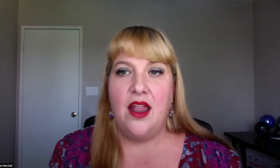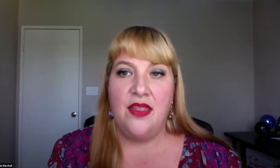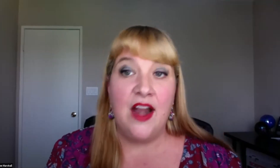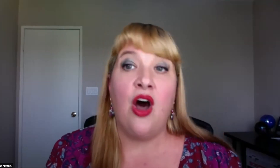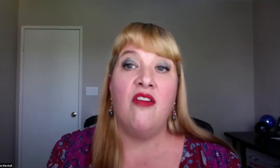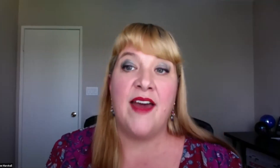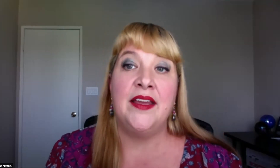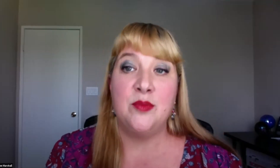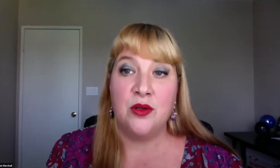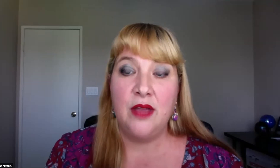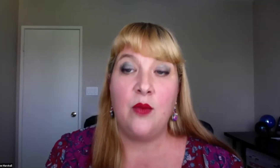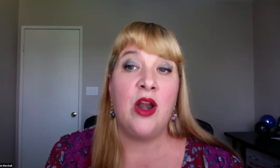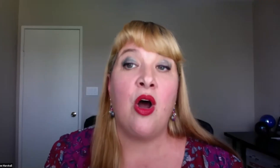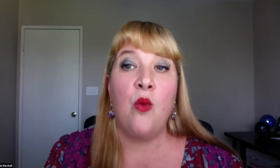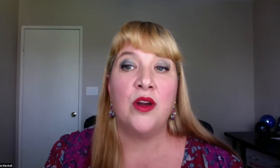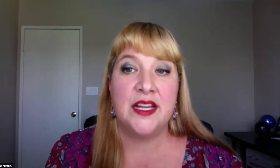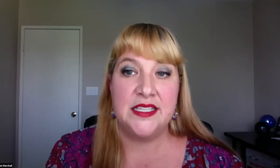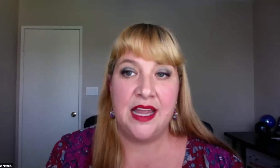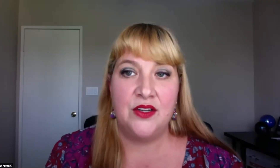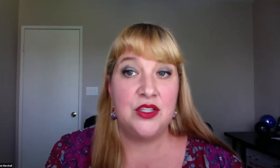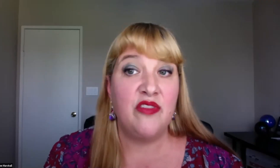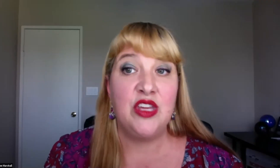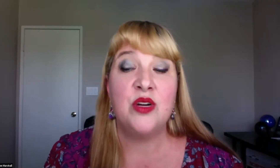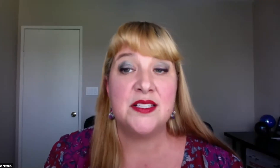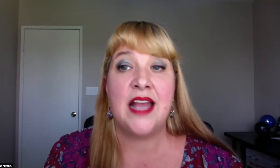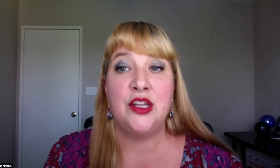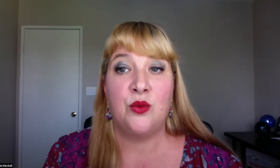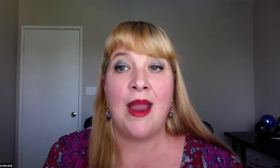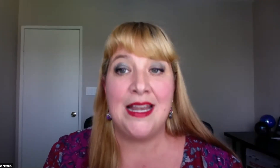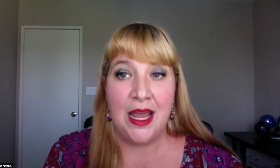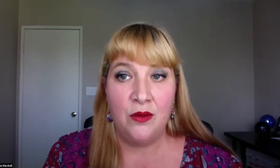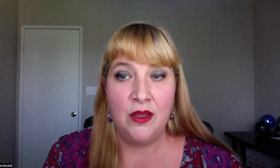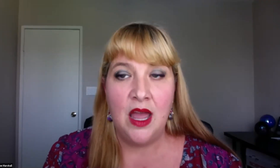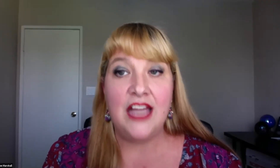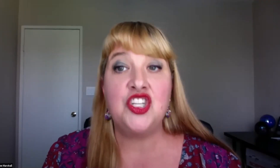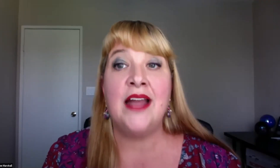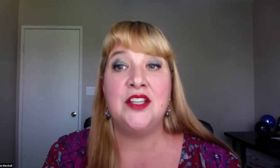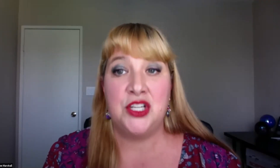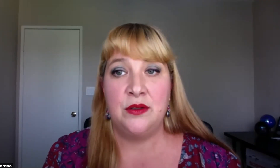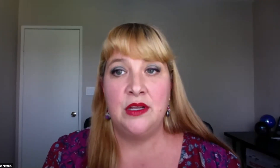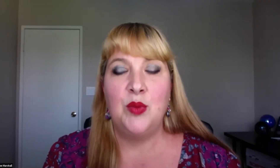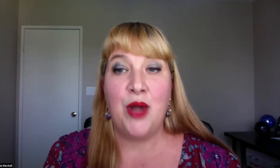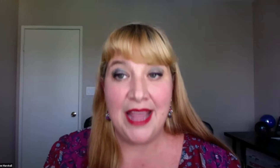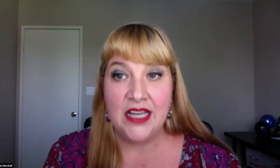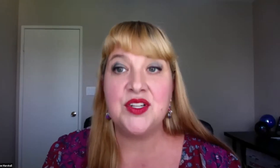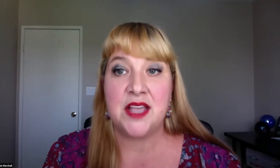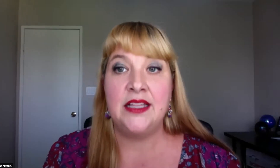Renee Marshall: They are all valuable and we are all working together. So if you are siloed right now. I challenge you break out of your silo.